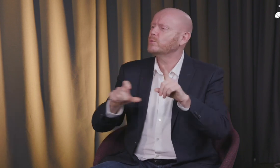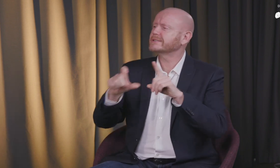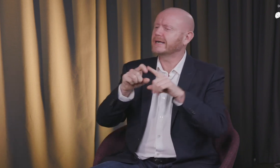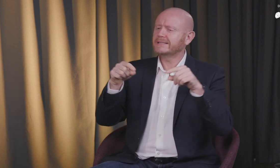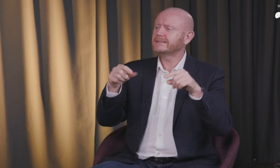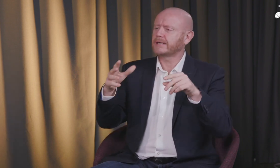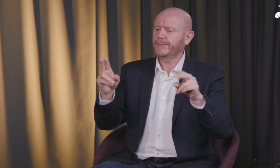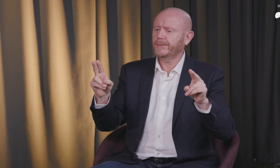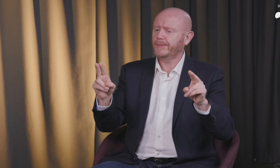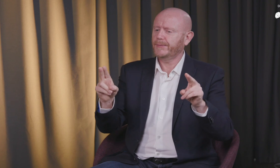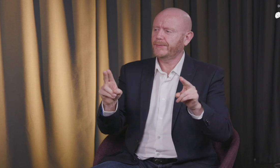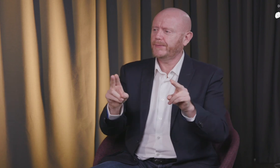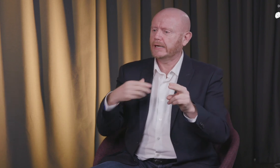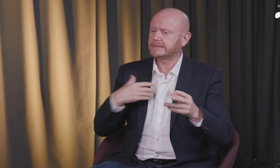which is the community, it seems to be shrinking.